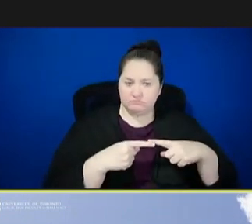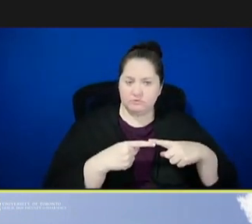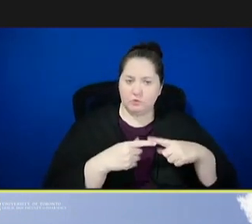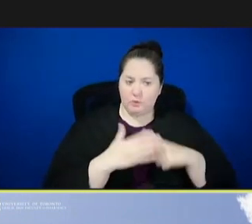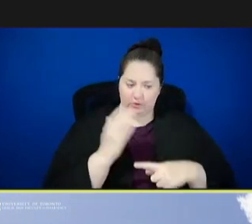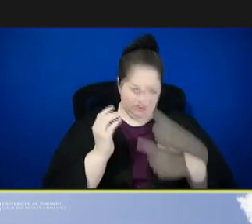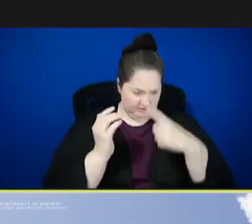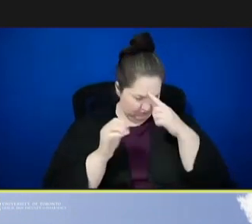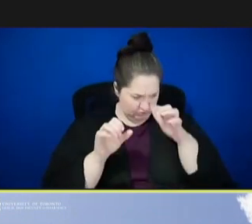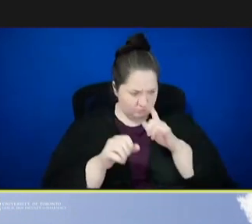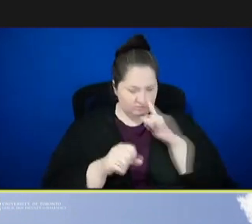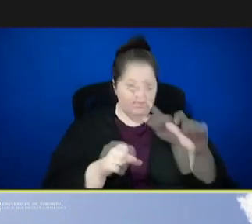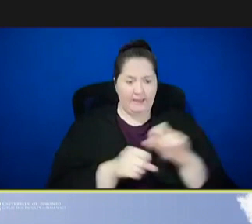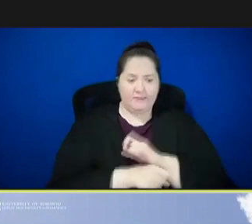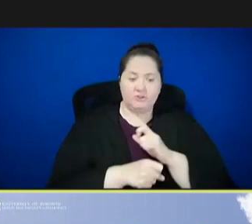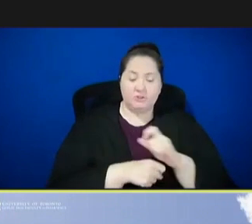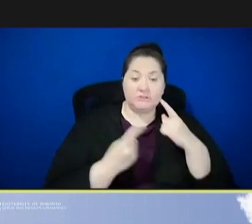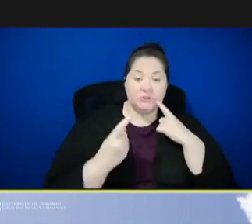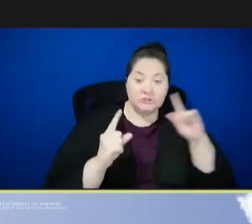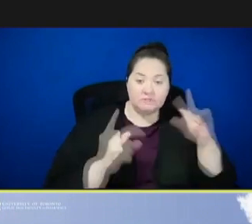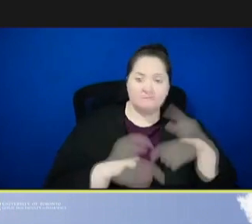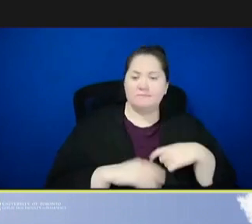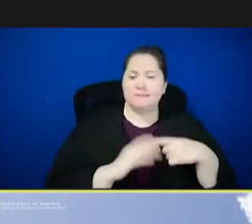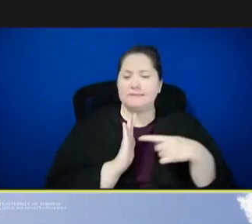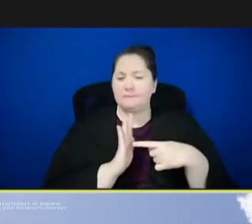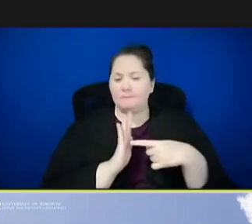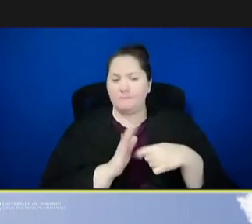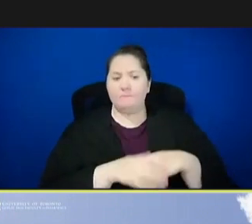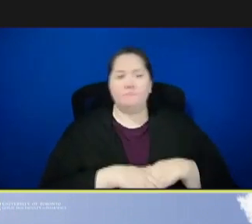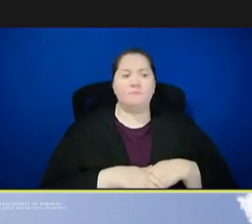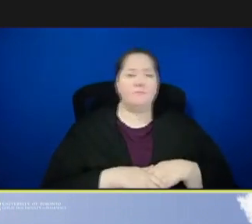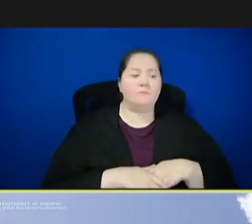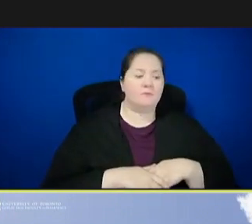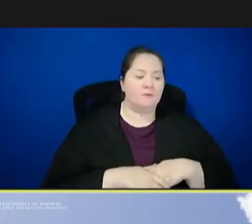you're actually achieving. And I'll give you an example is when we've done projects,